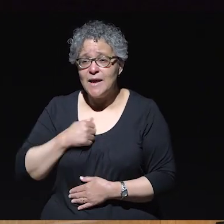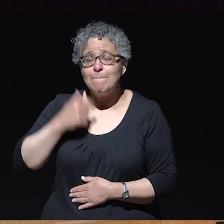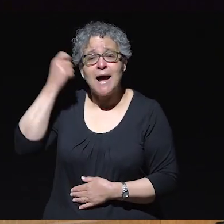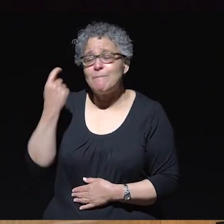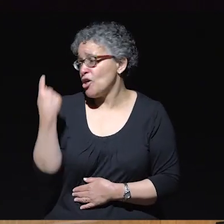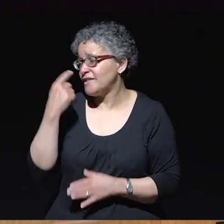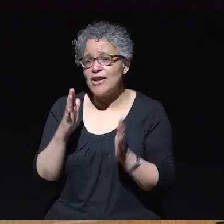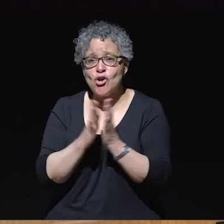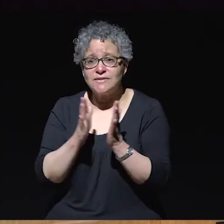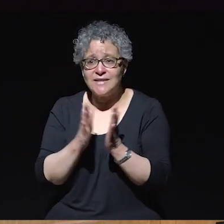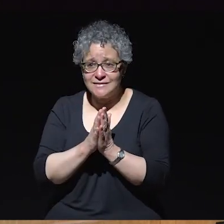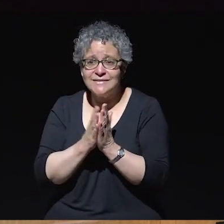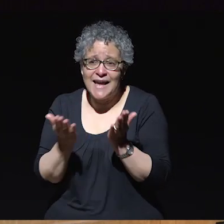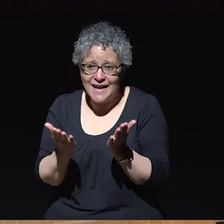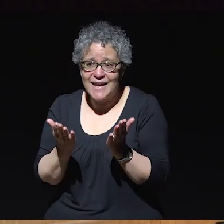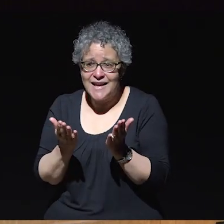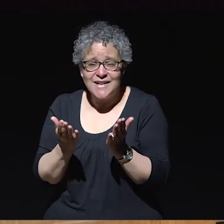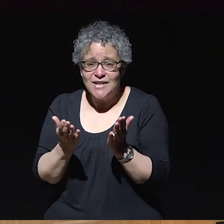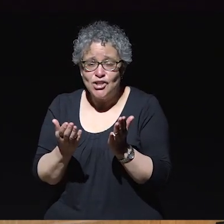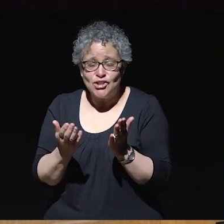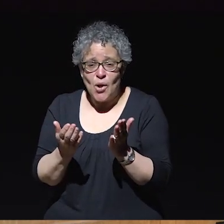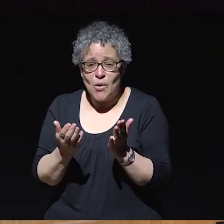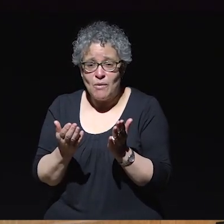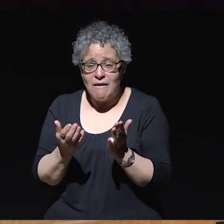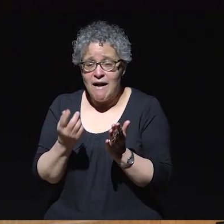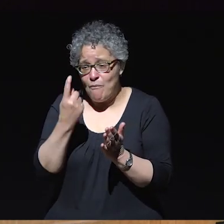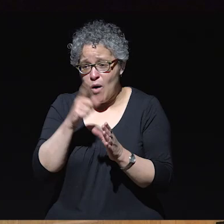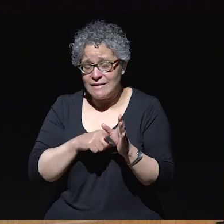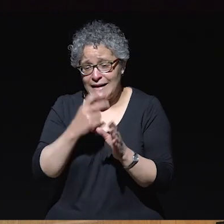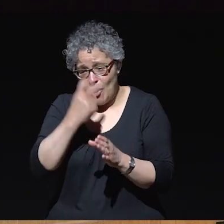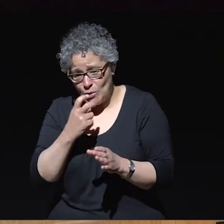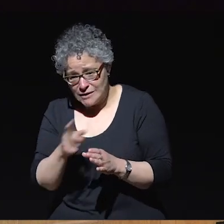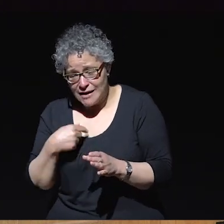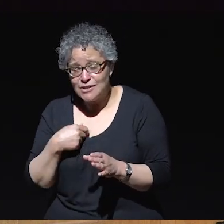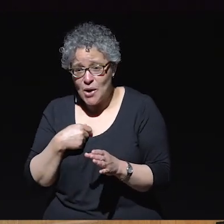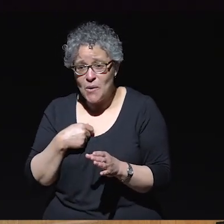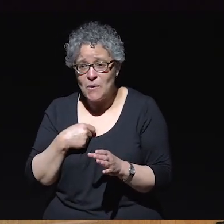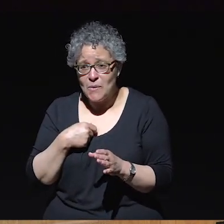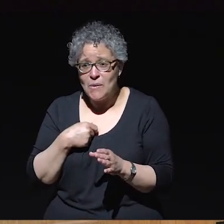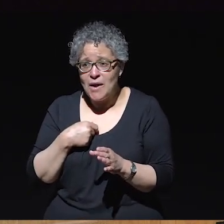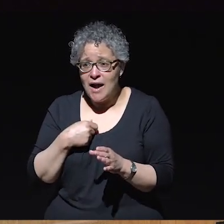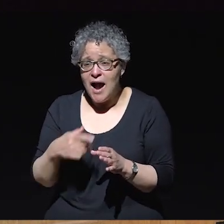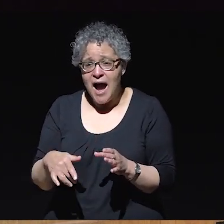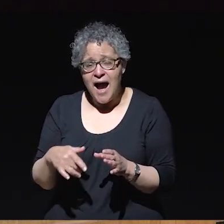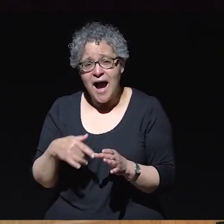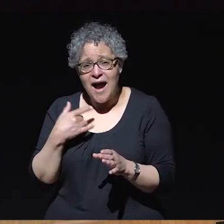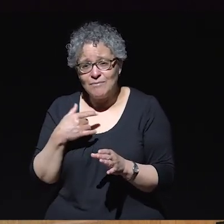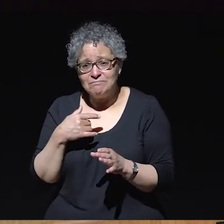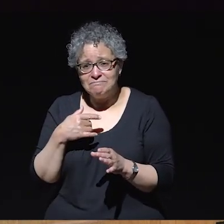so I'm even less of a spring chicken than I was on Saturday. So, I have some feeling for Boris Johnson being represented as 'The Blue Boy'